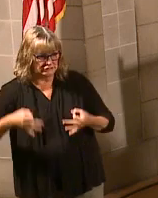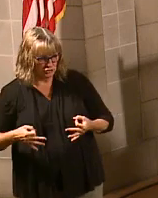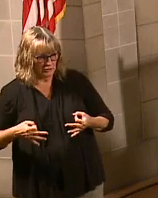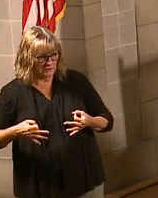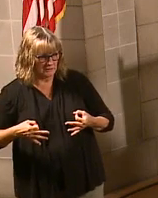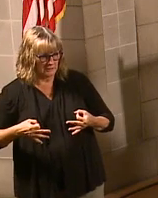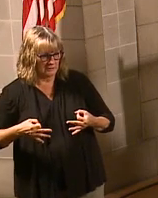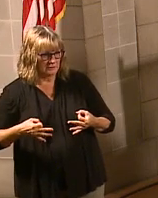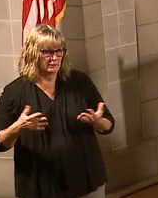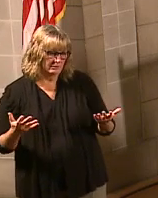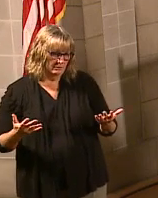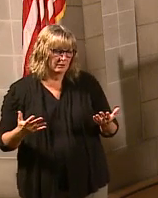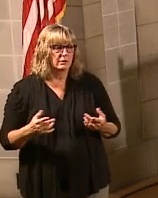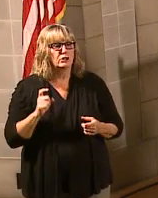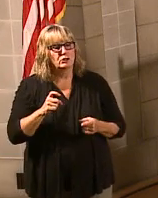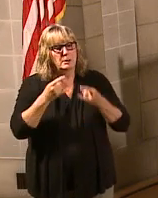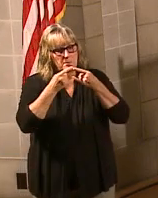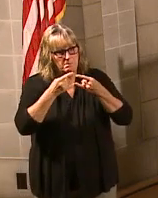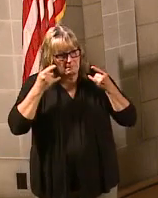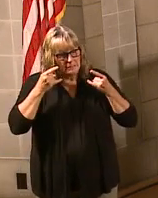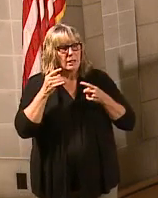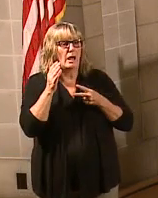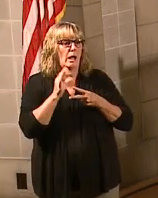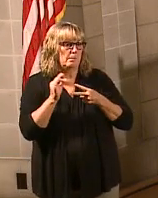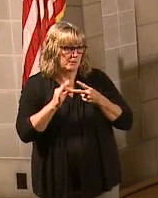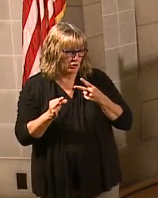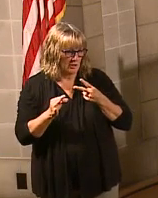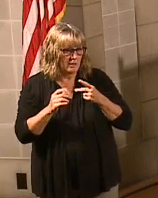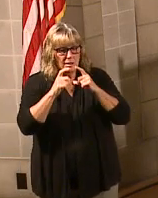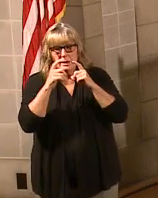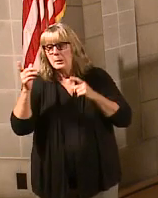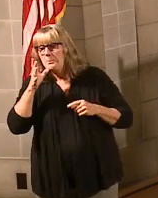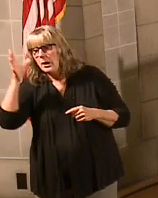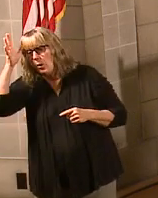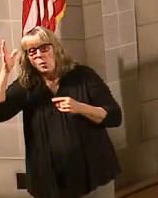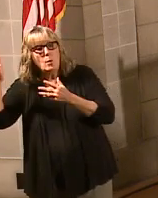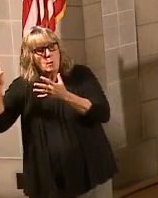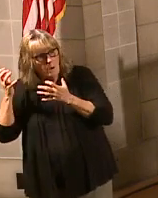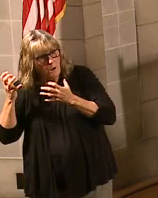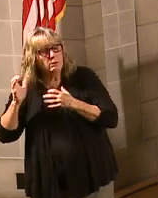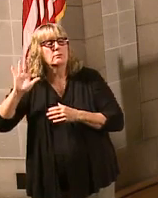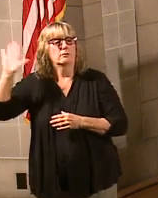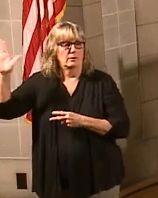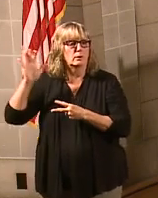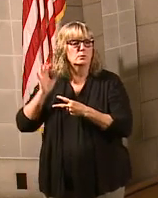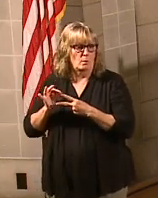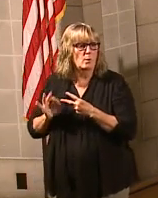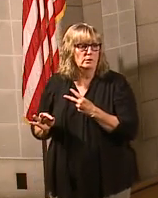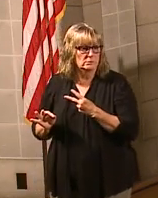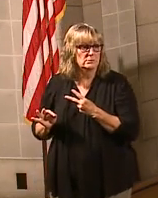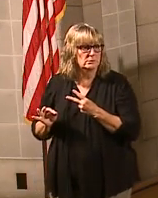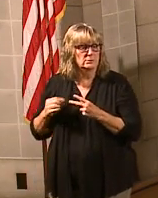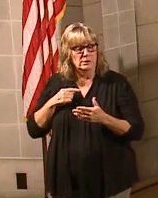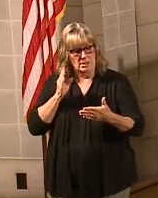[ SPEAKER OFF MIC ] I BELIEVE IT SHOULD BE THE PARENTS DECISION WITH REGARD TO CHILDREN WEARING MASKS.